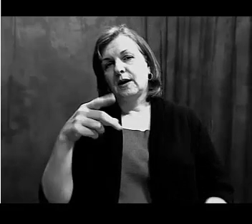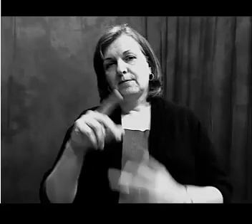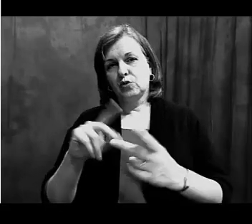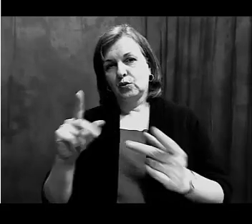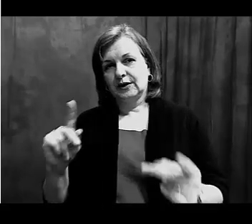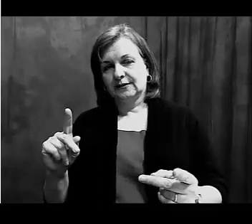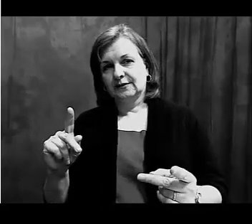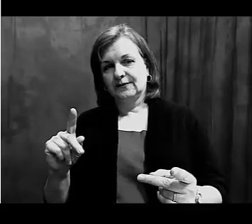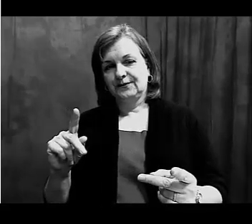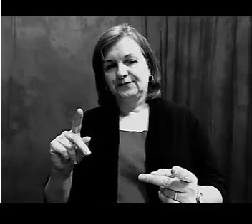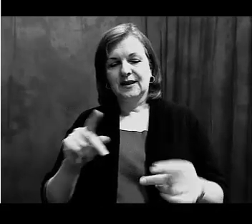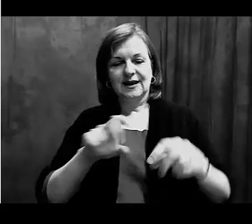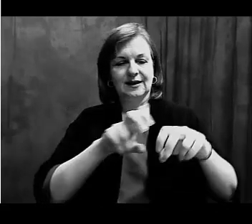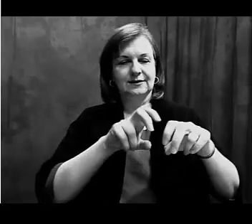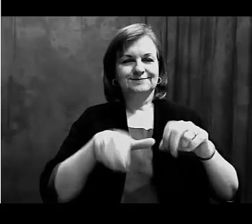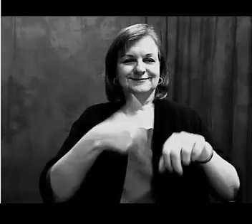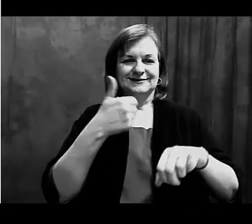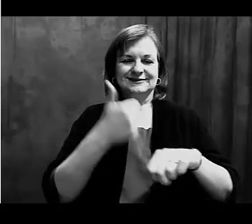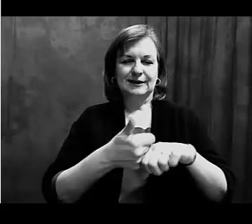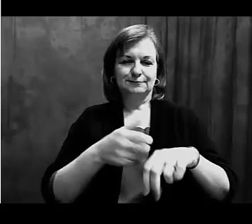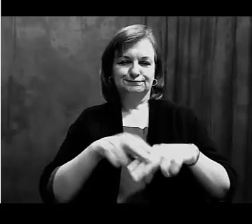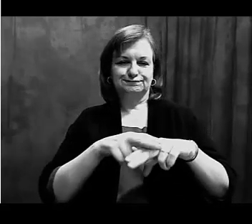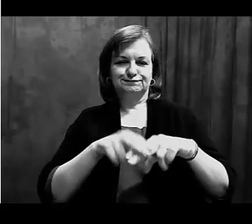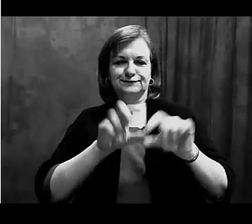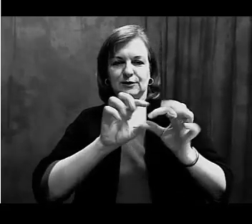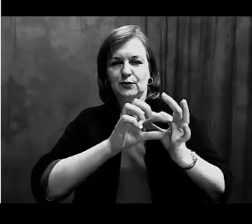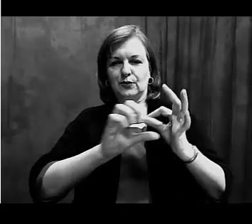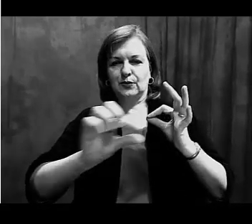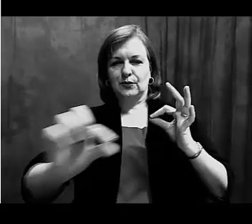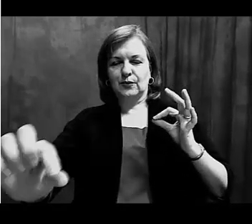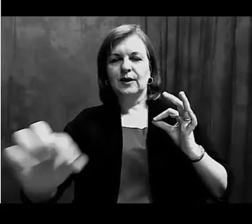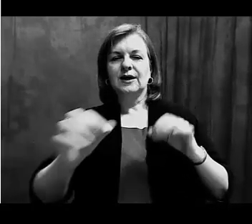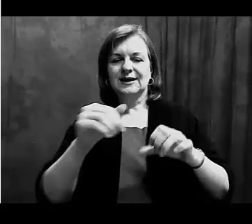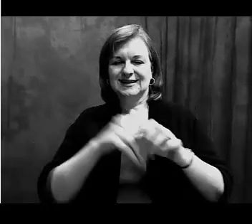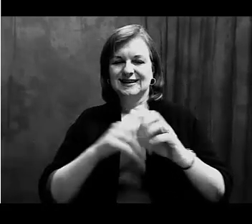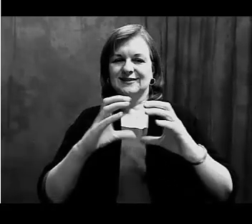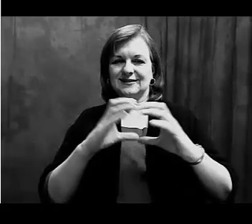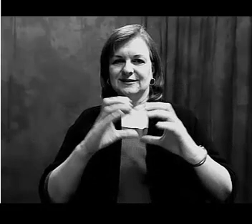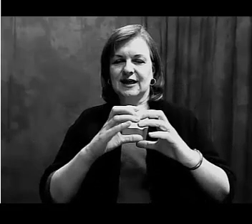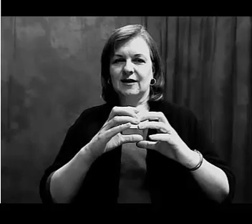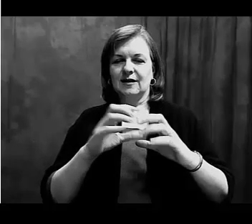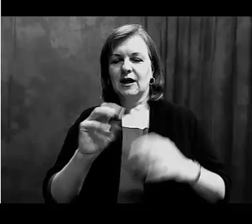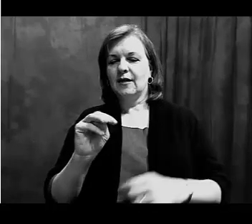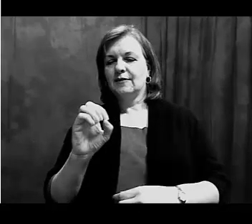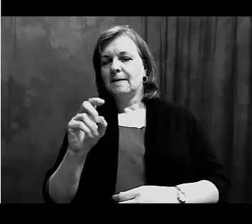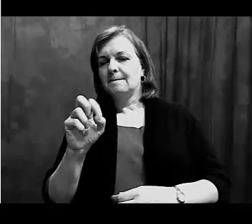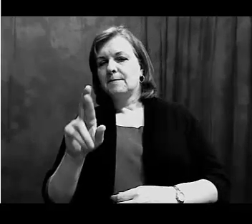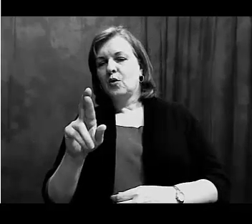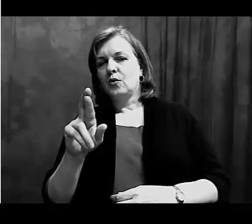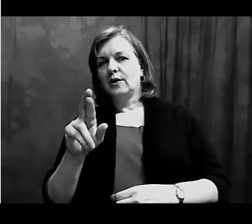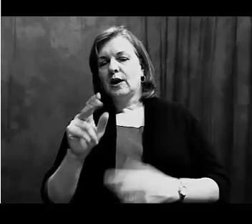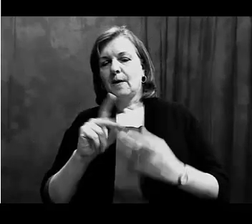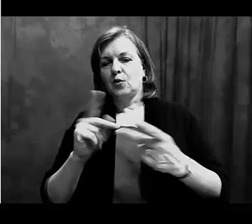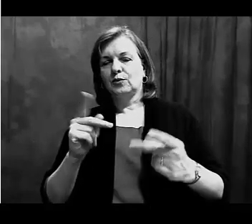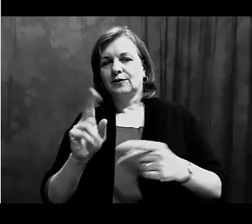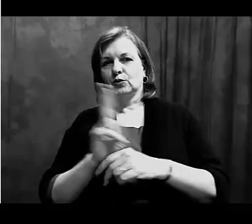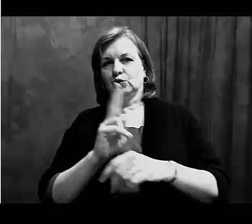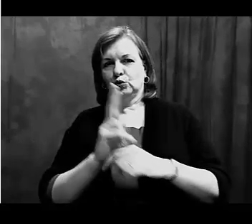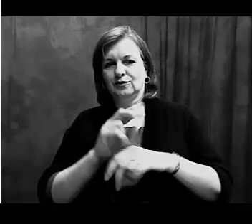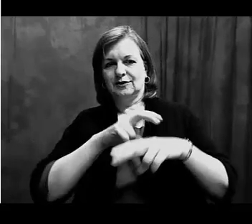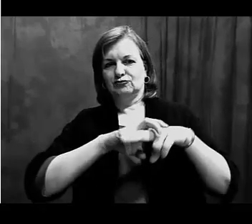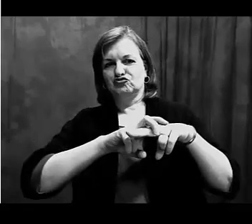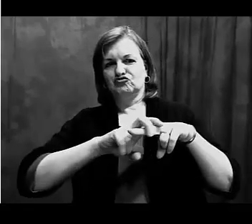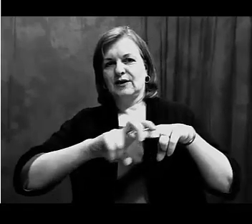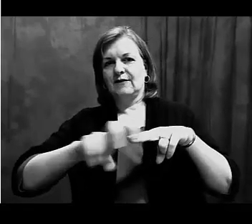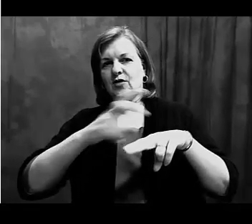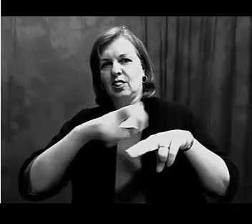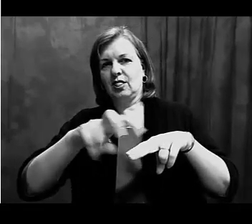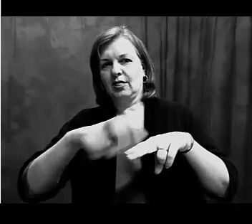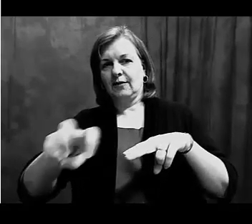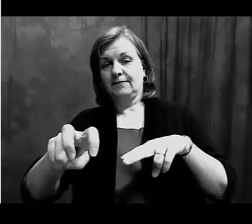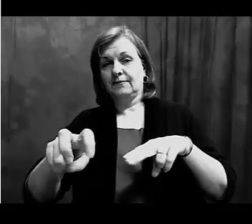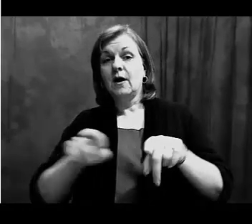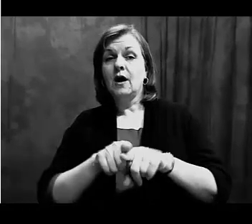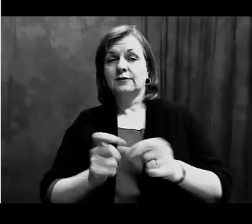for motor proteins so it's going to setup a network inside the cell that these motor proteins are going to use to move across